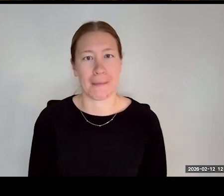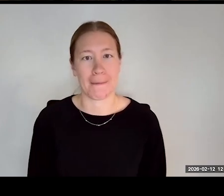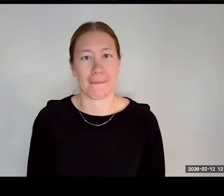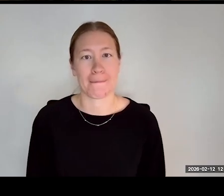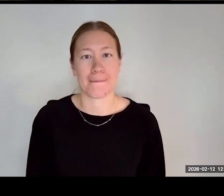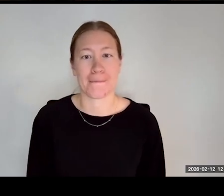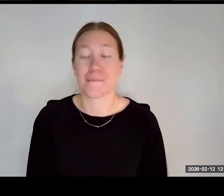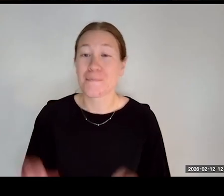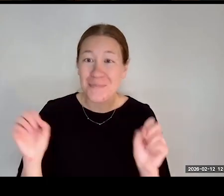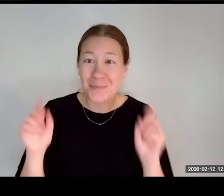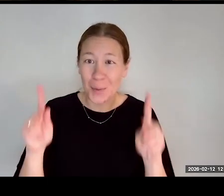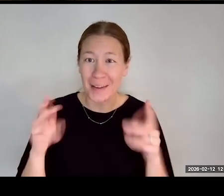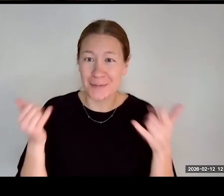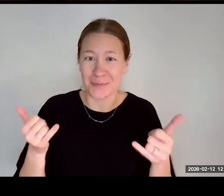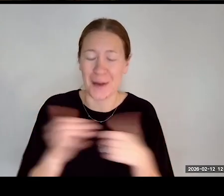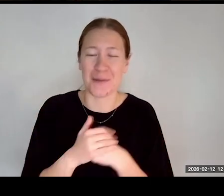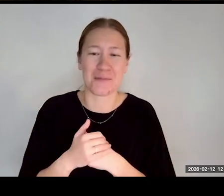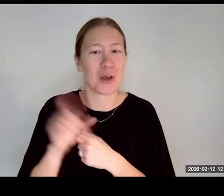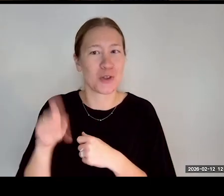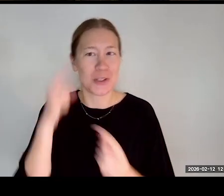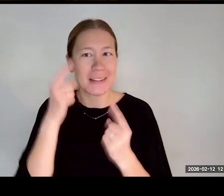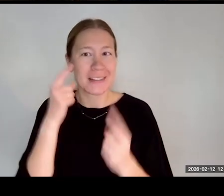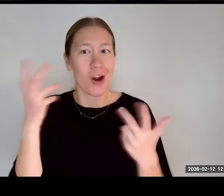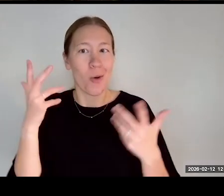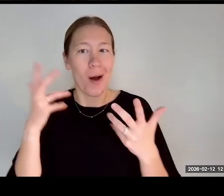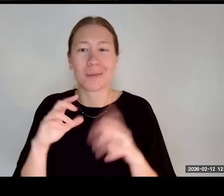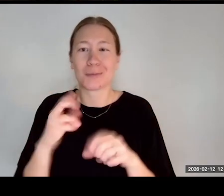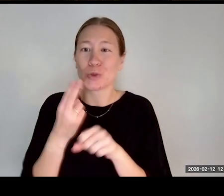Okay, next thing we need to think about is use of paragraph styles.